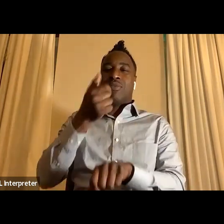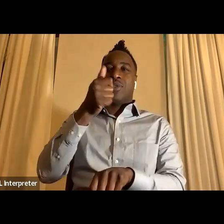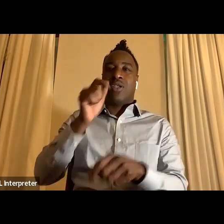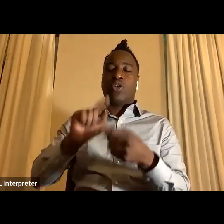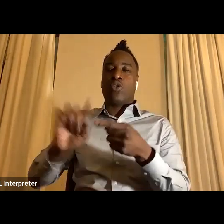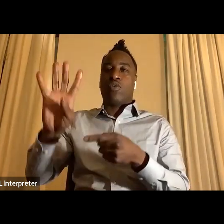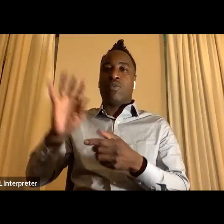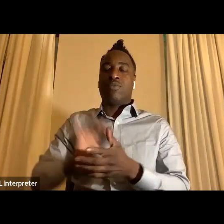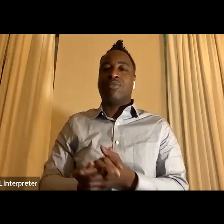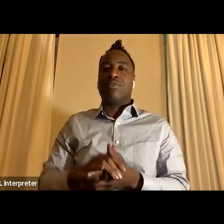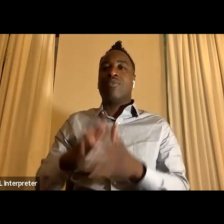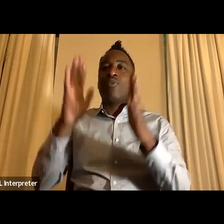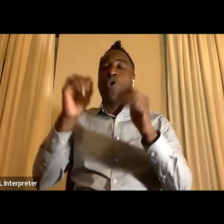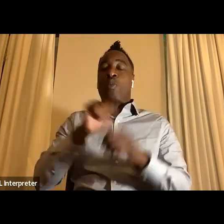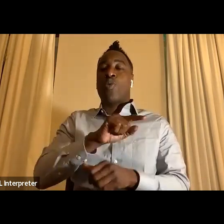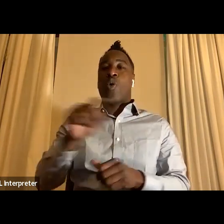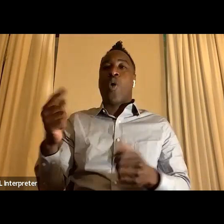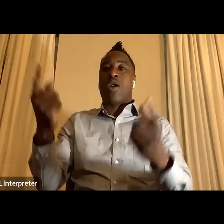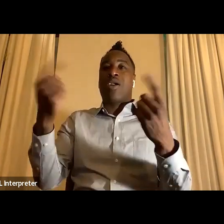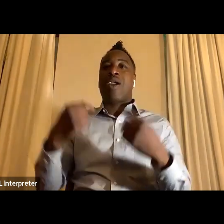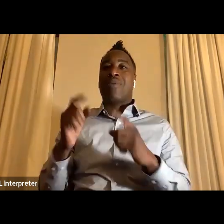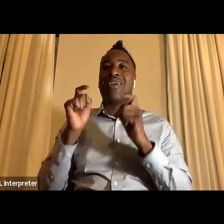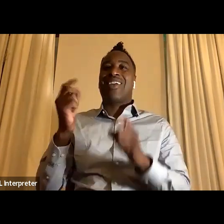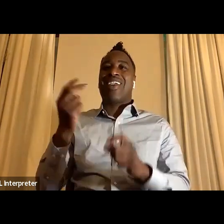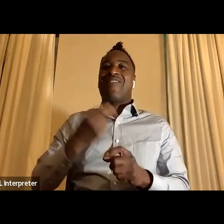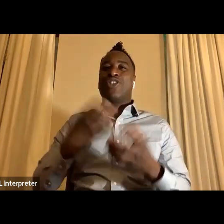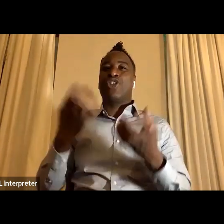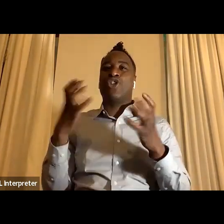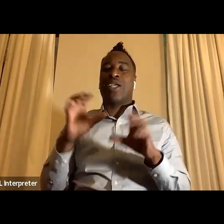We hope you guys stop in and give us a chance. And if have a great night